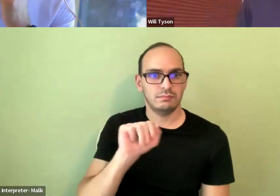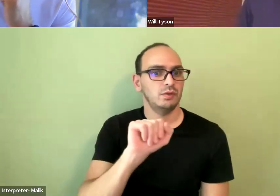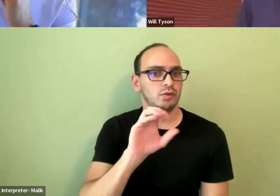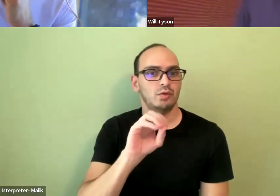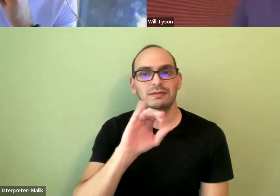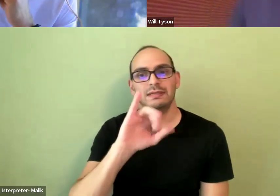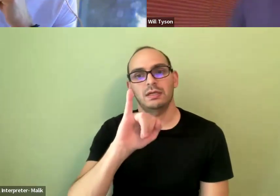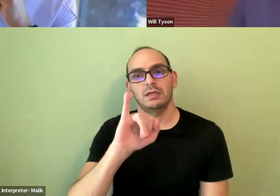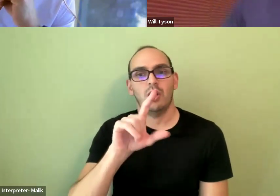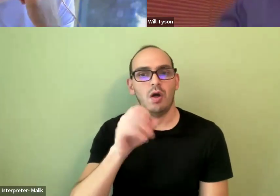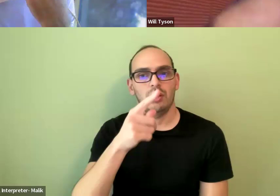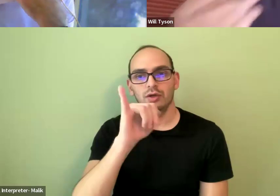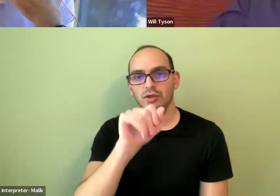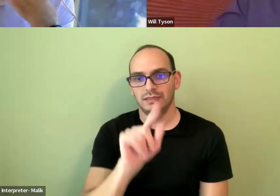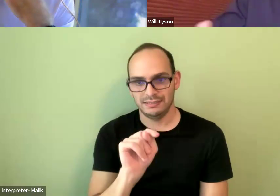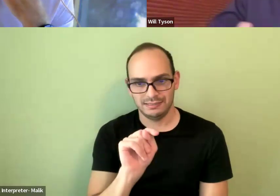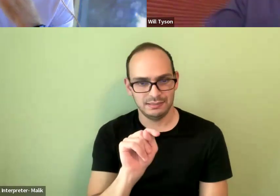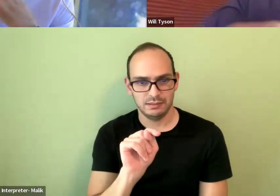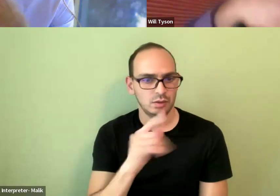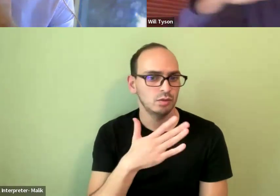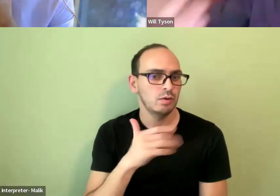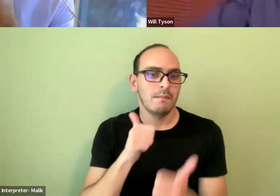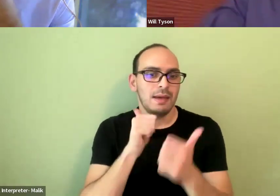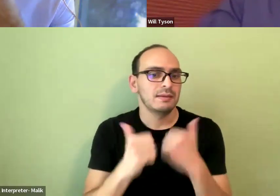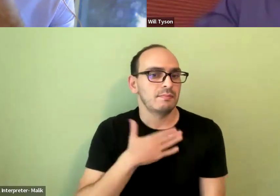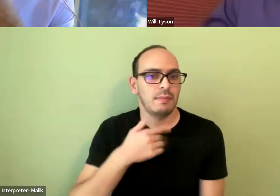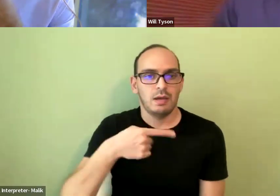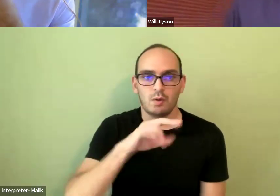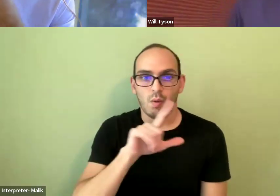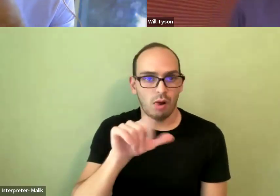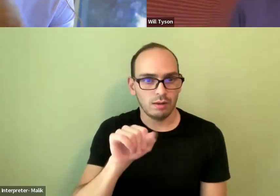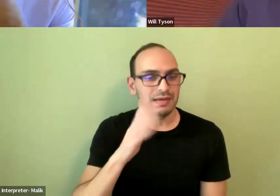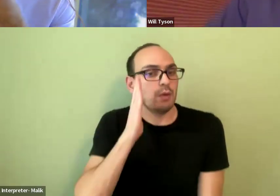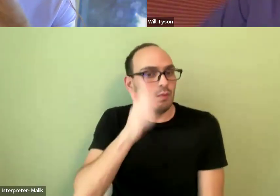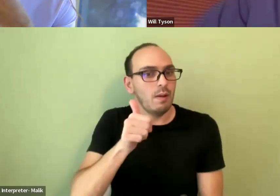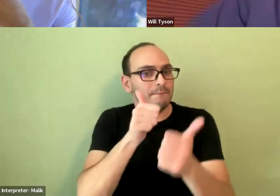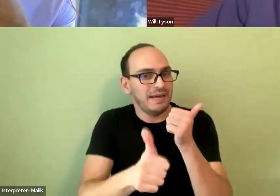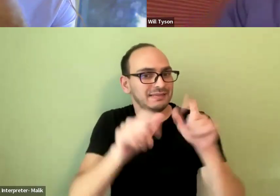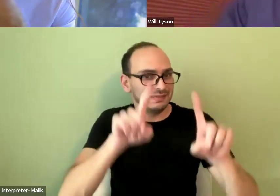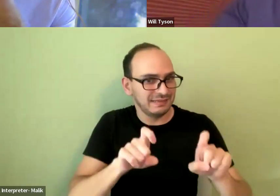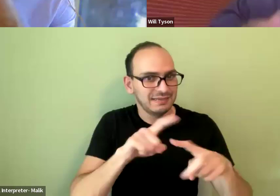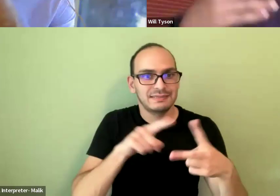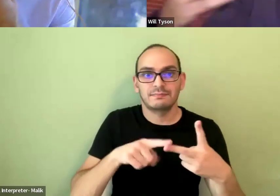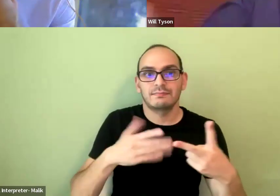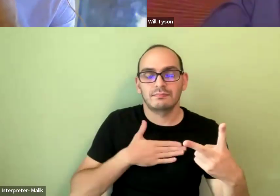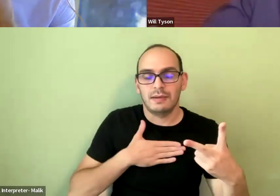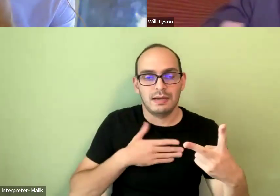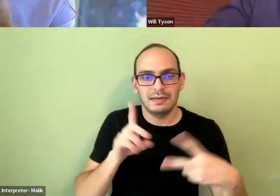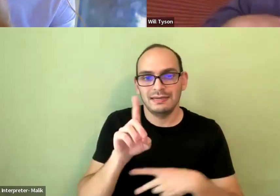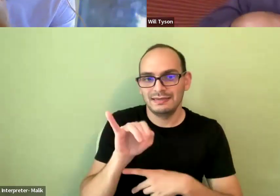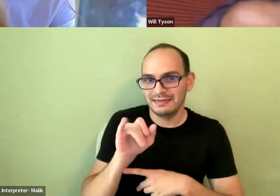So passing my qual's is something I'm going to do. Completing my dissertation proposal my dissertation is something